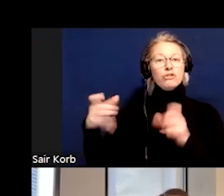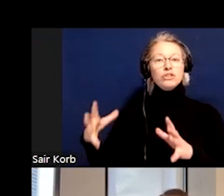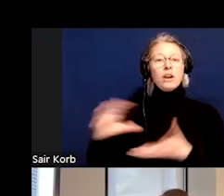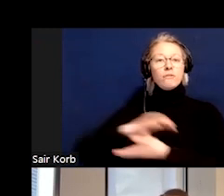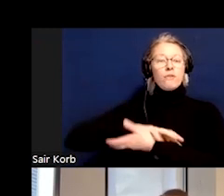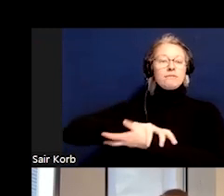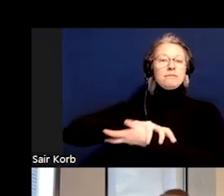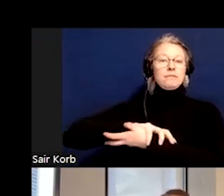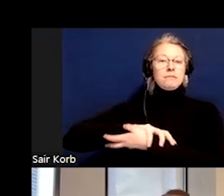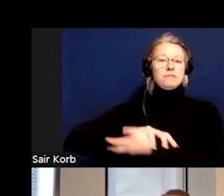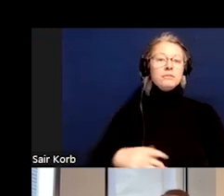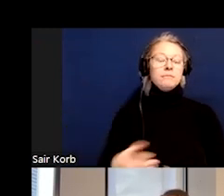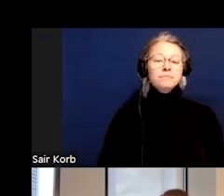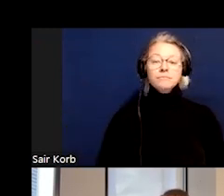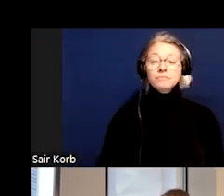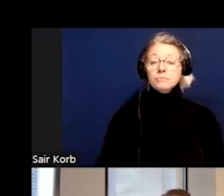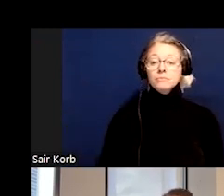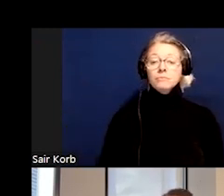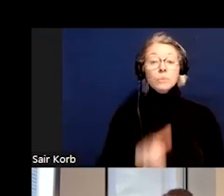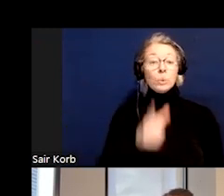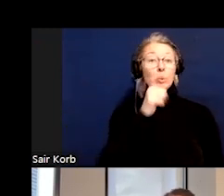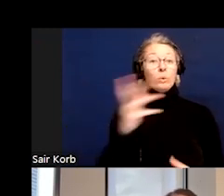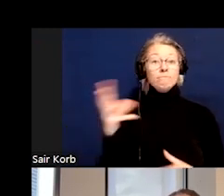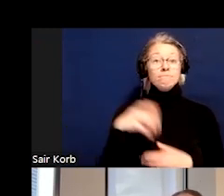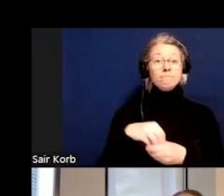all of the members of the grant investment team are available to provide support and